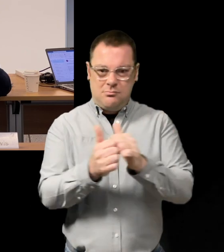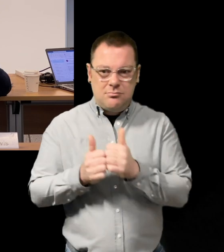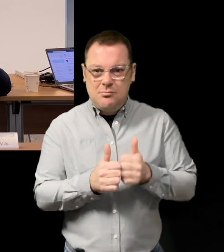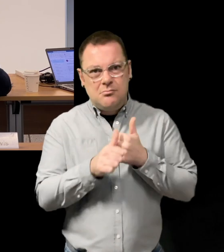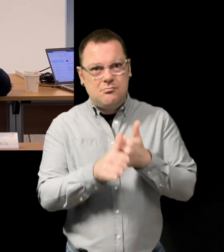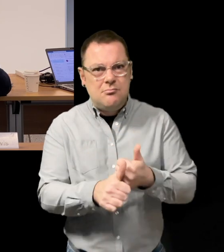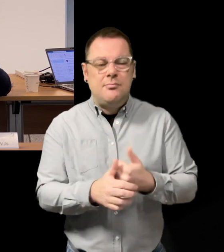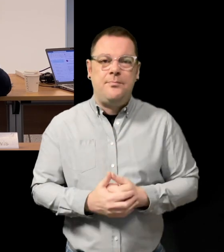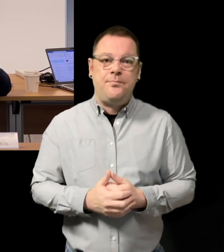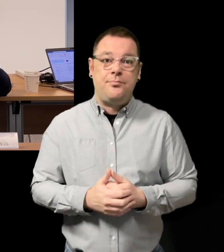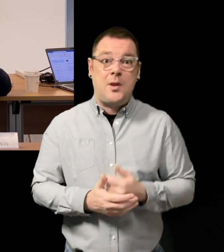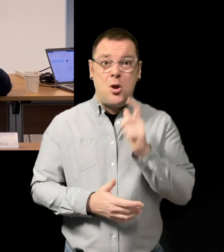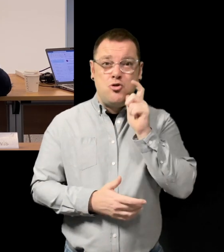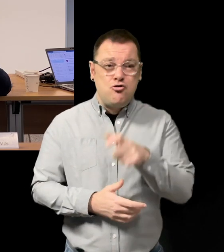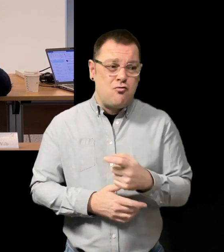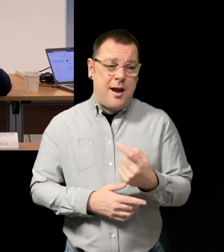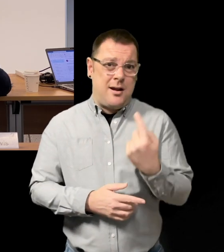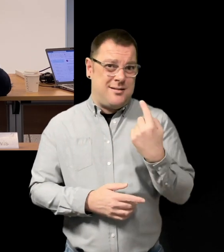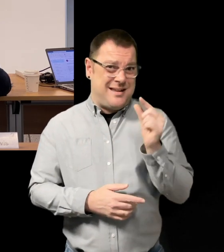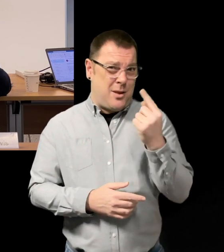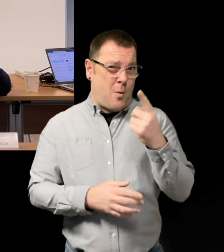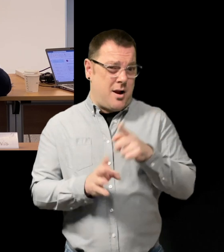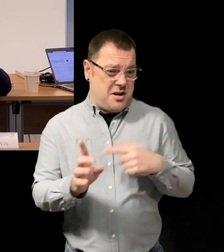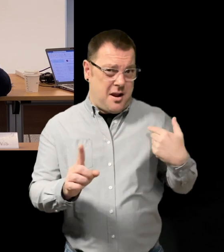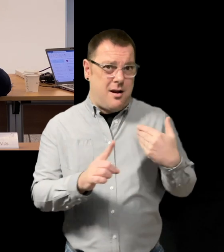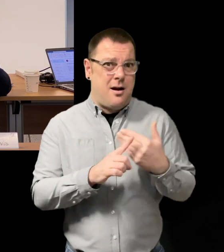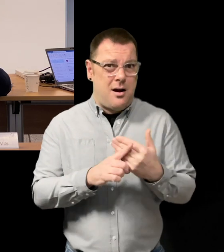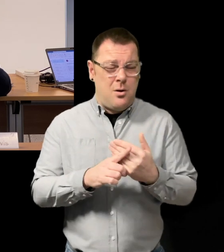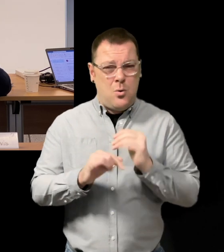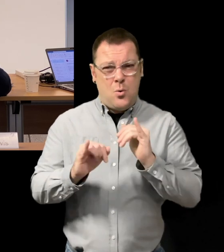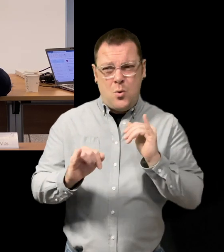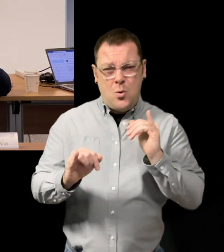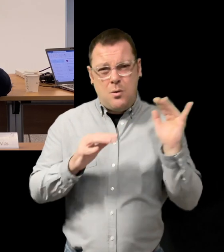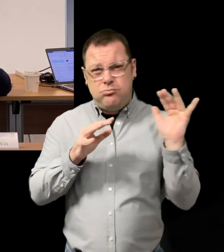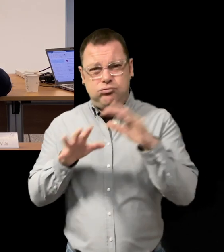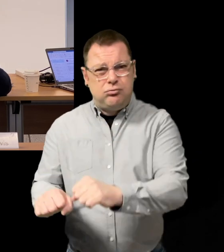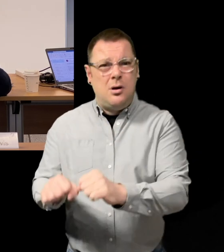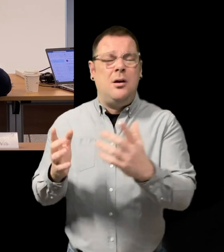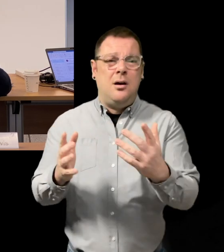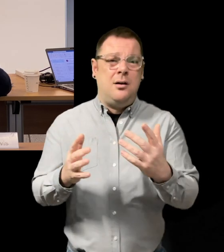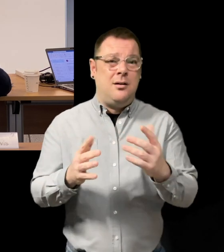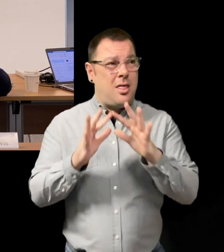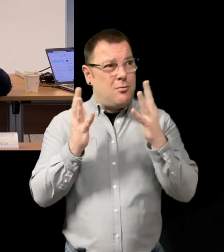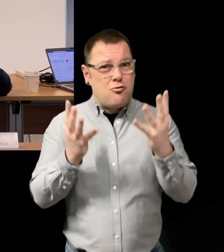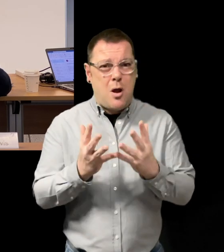As we approach a year since Ukraine was so brutally invaded. A despicable act that required a global response.